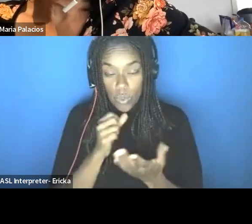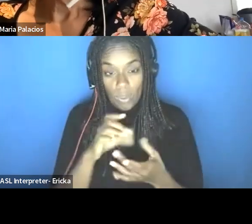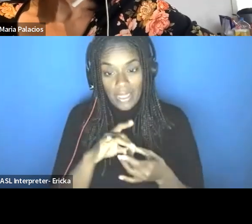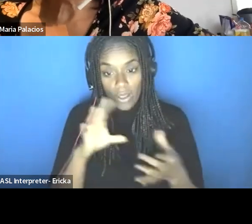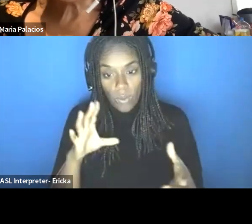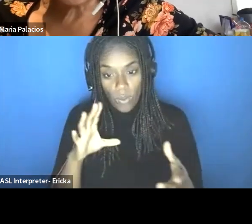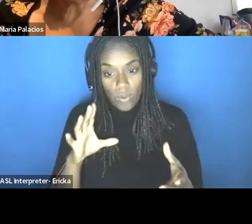So if you have a Latino or a Spanish speaking person who comes in, you know, even if it's a consumer who does speak English but they come in with a parent which is a tradition.